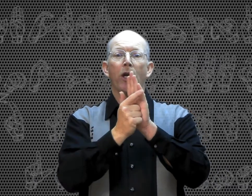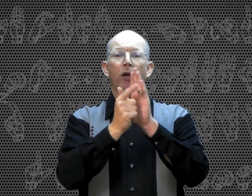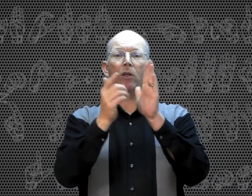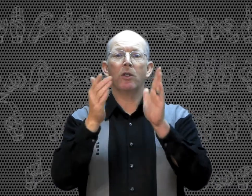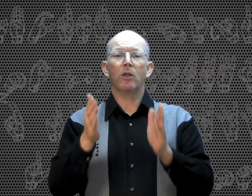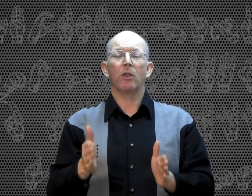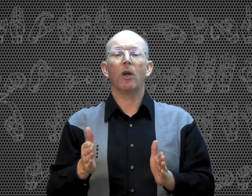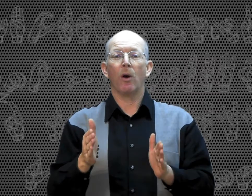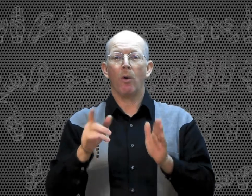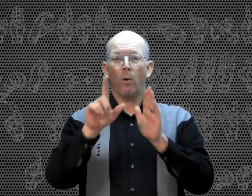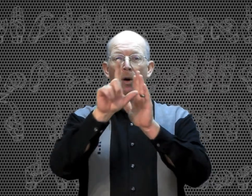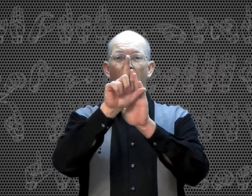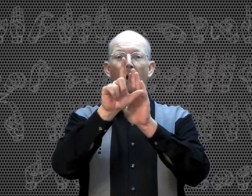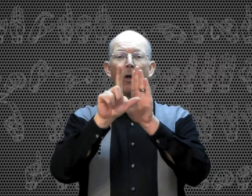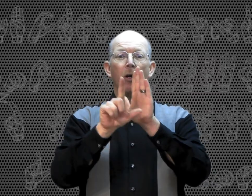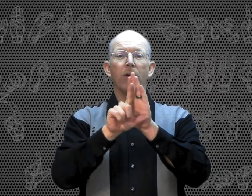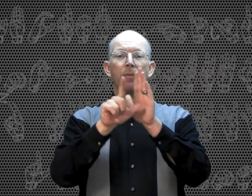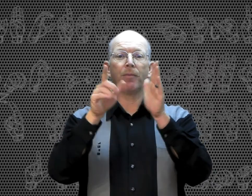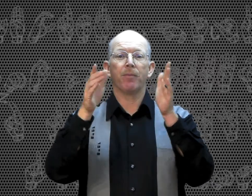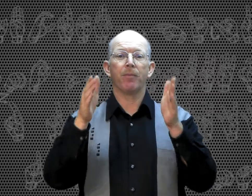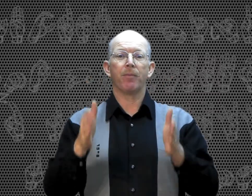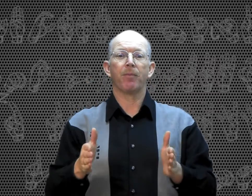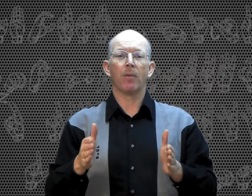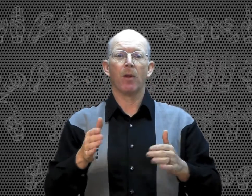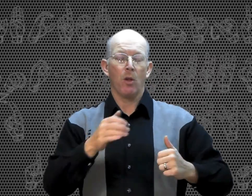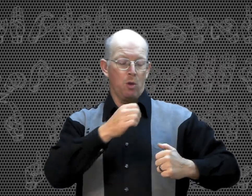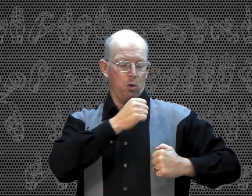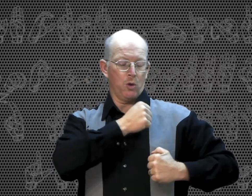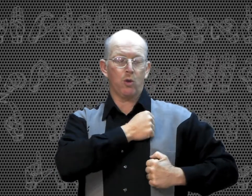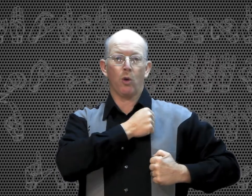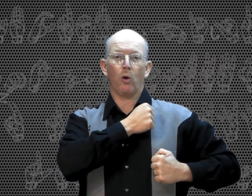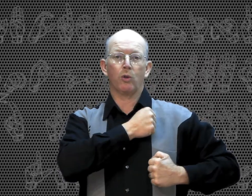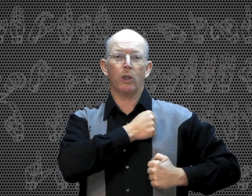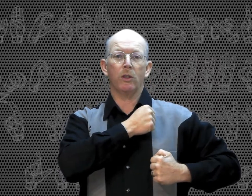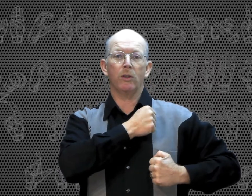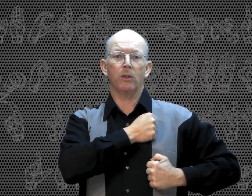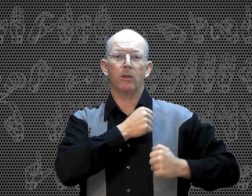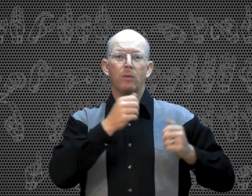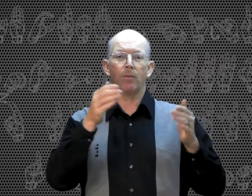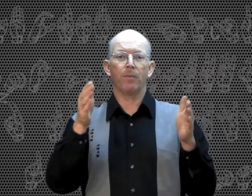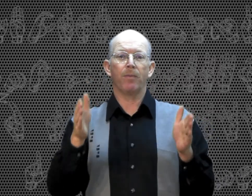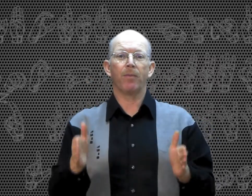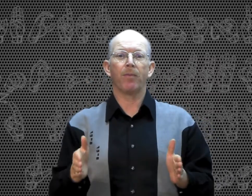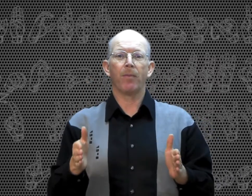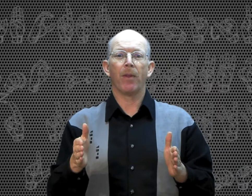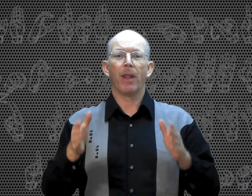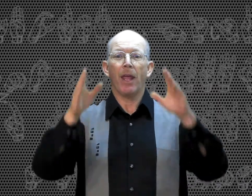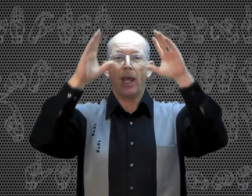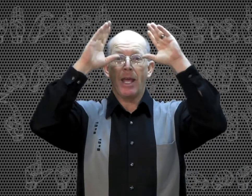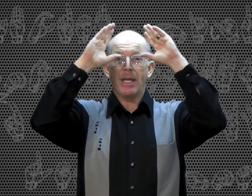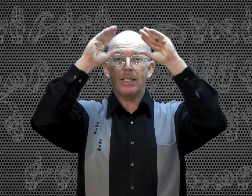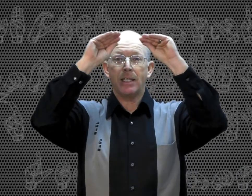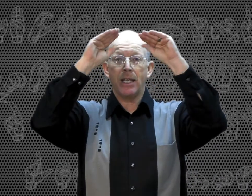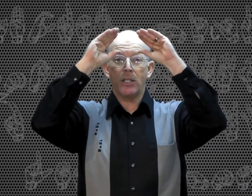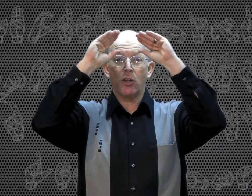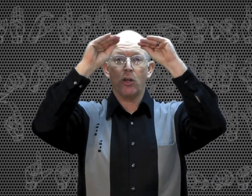LAWYER or LAWYER SOLDIER